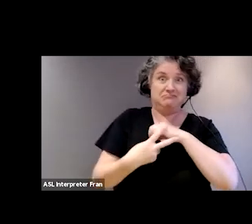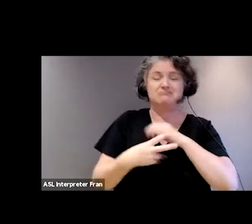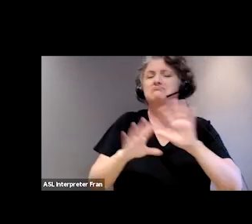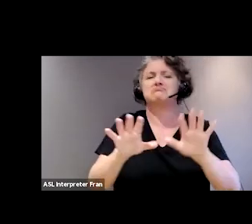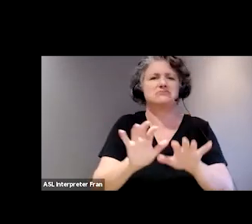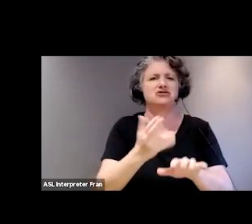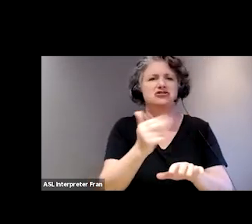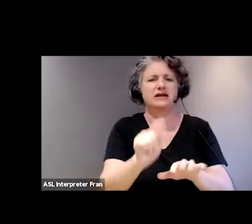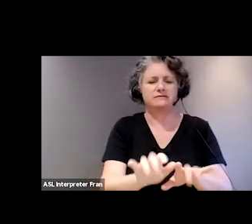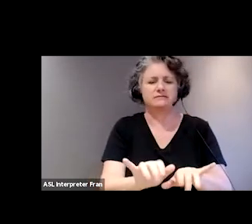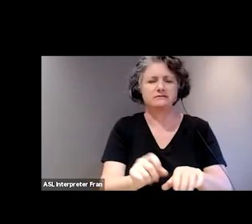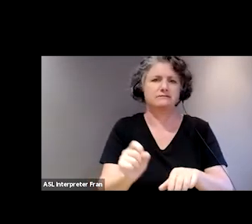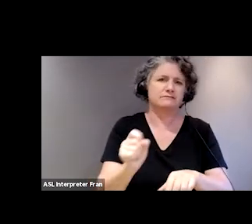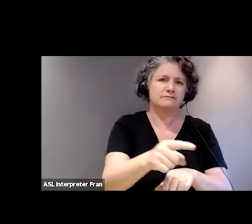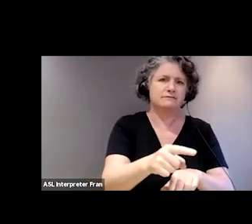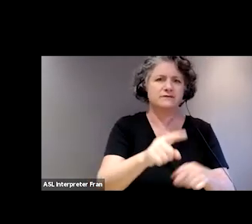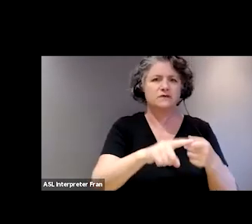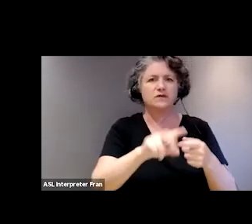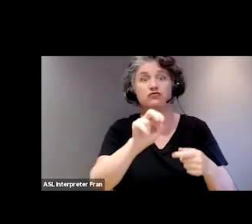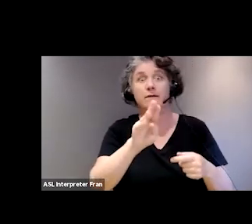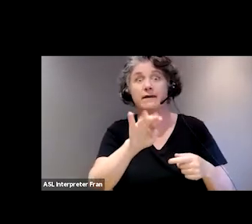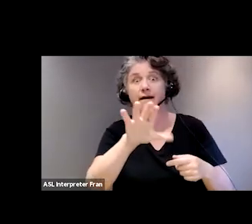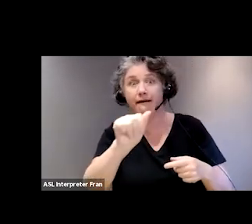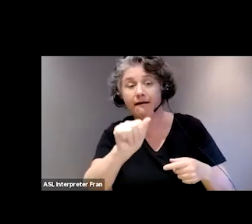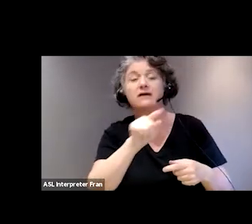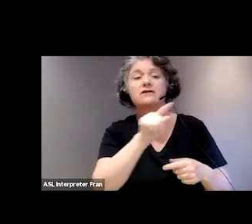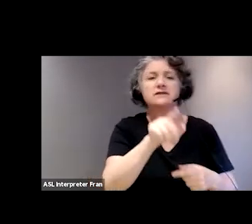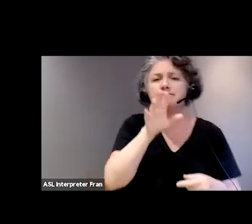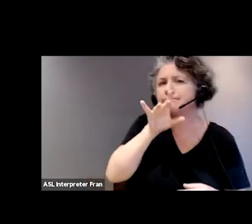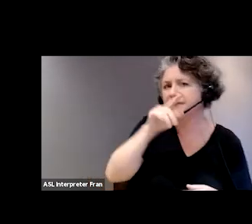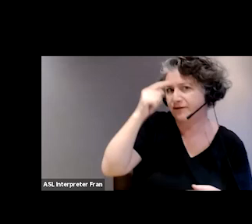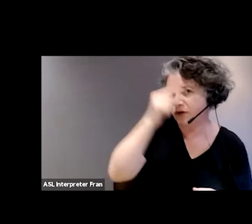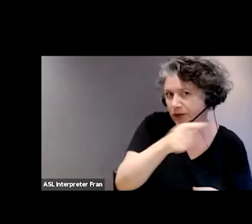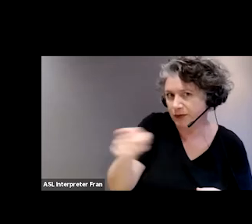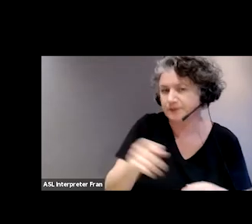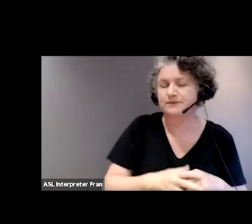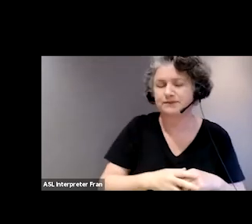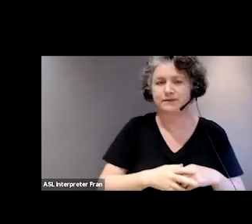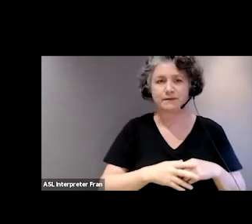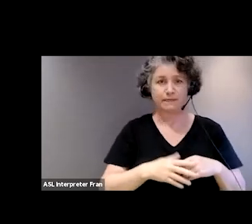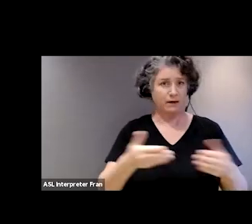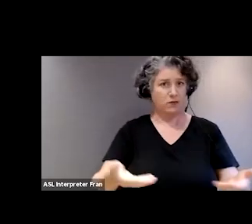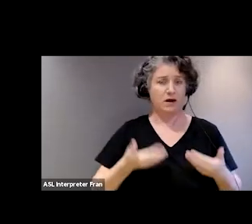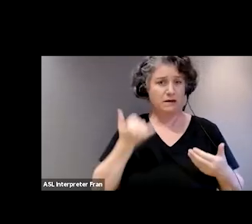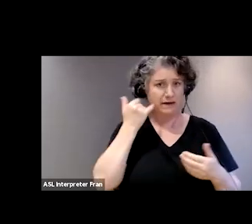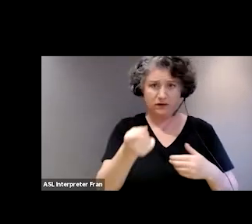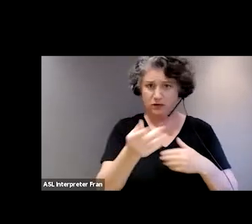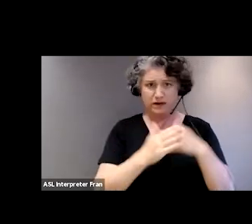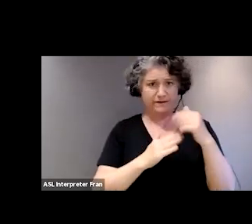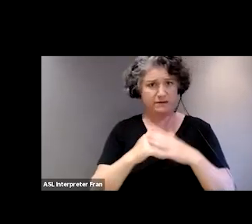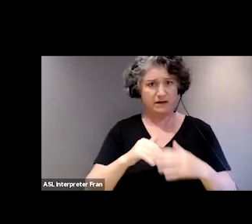So just wanted to open it back up and let people know, first of all we are hoping to work into questions and answers now. If you have questions that you would like